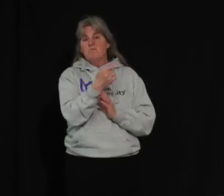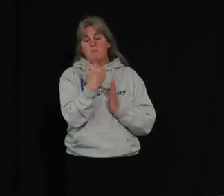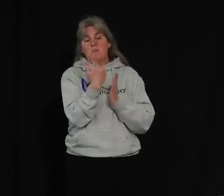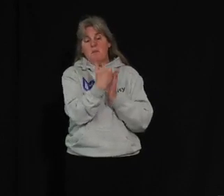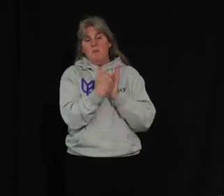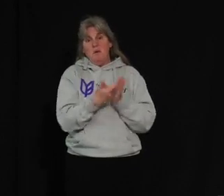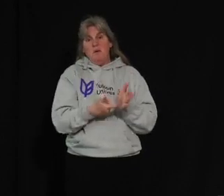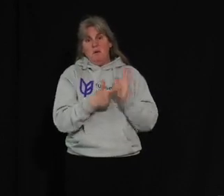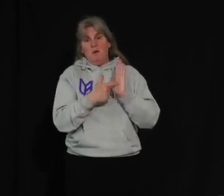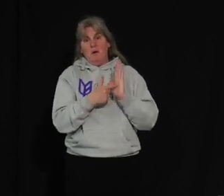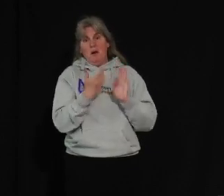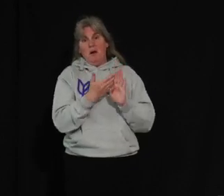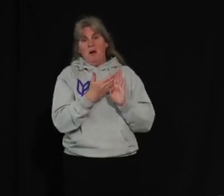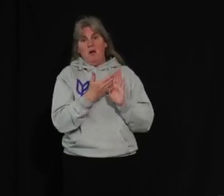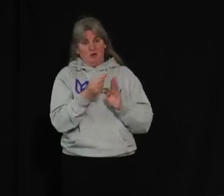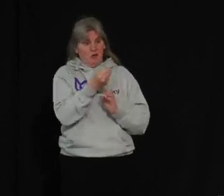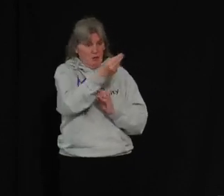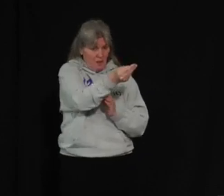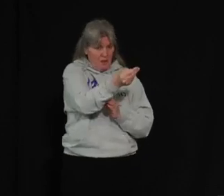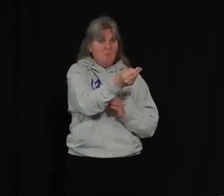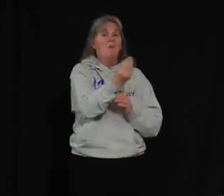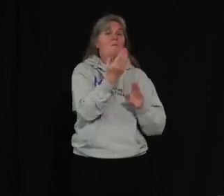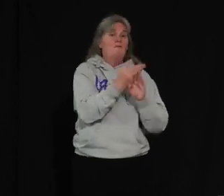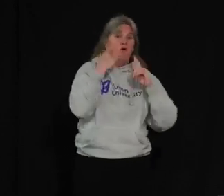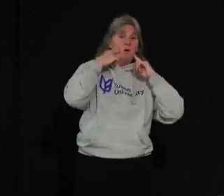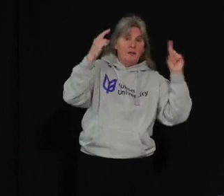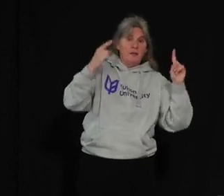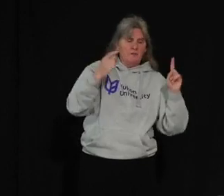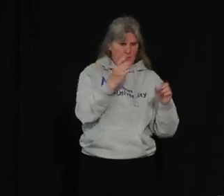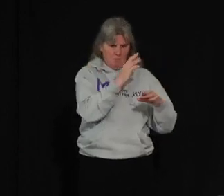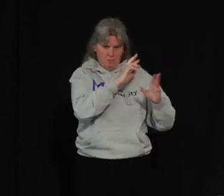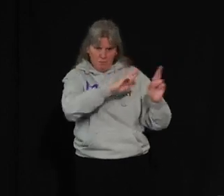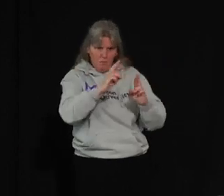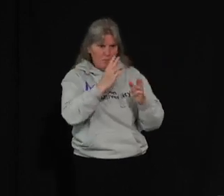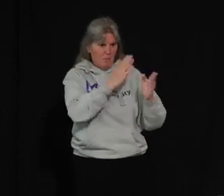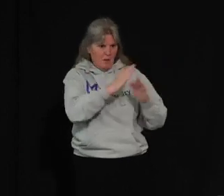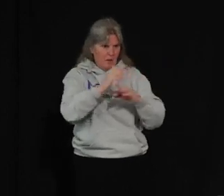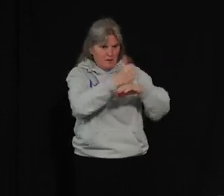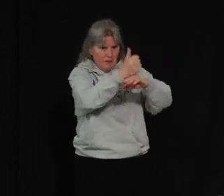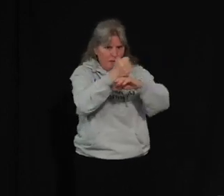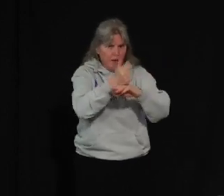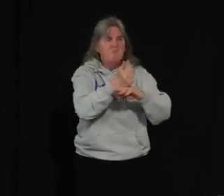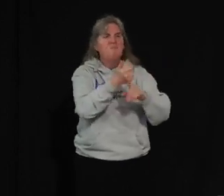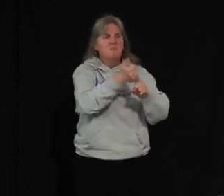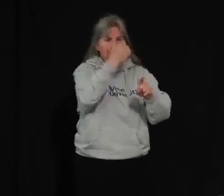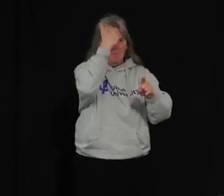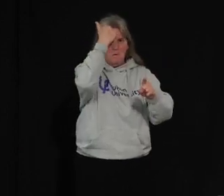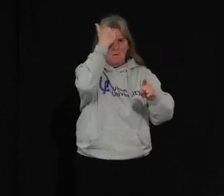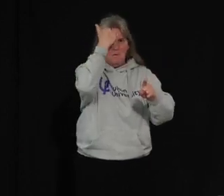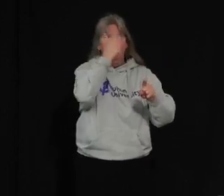operators in advance of the opening announcement to give them time to prepare for reopening.